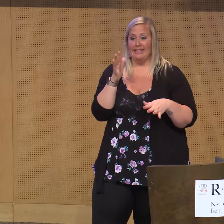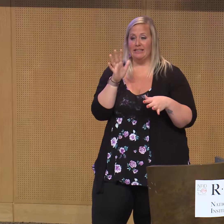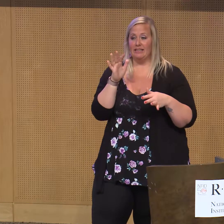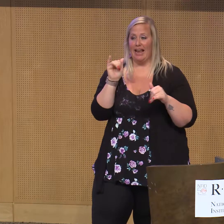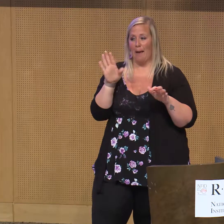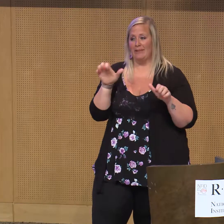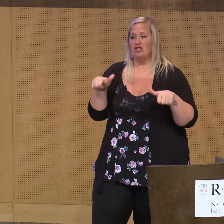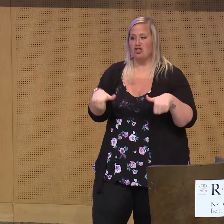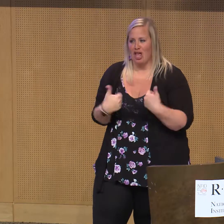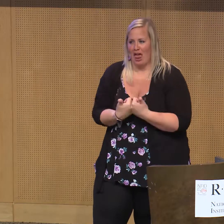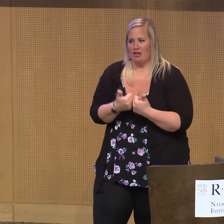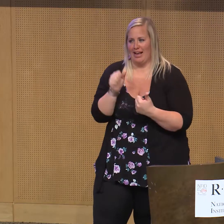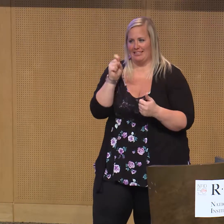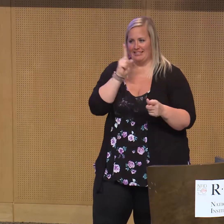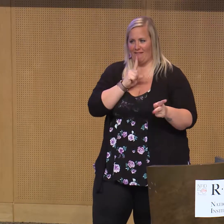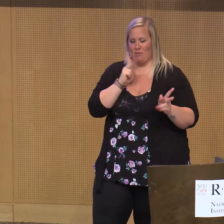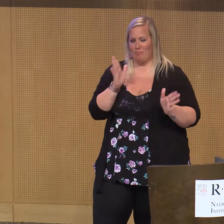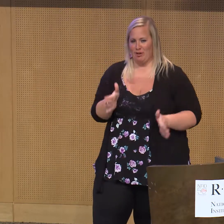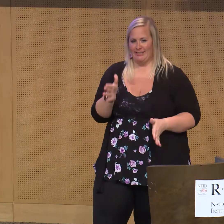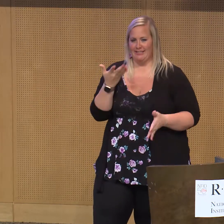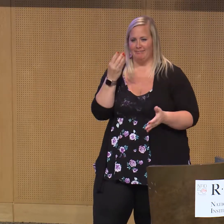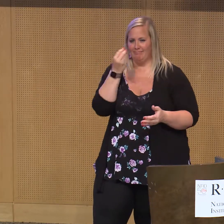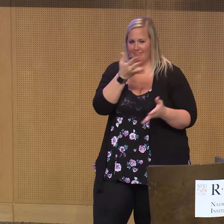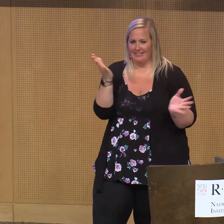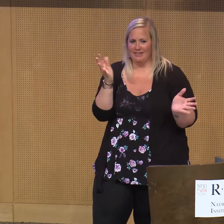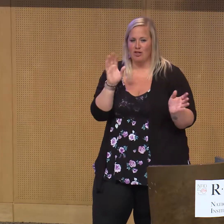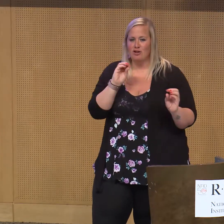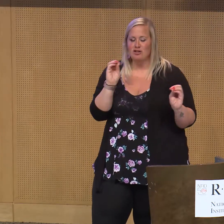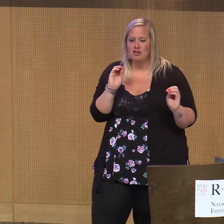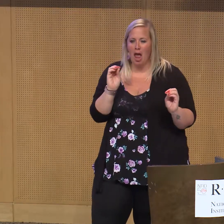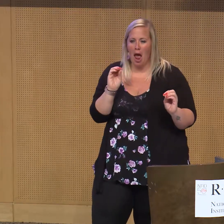At that company, it can be challenging as the only Deaf person.